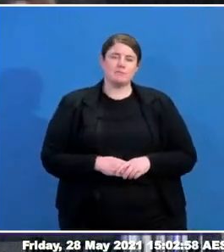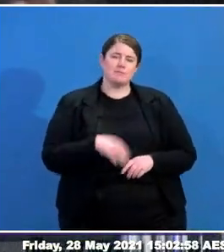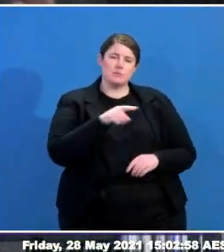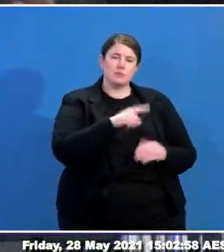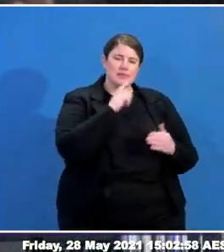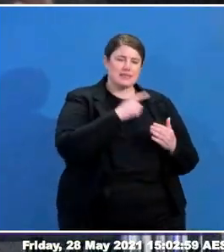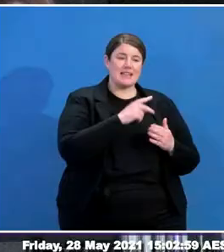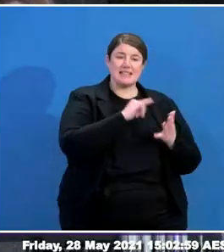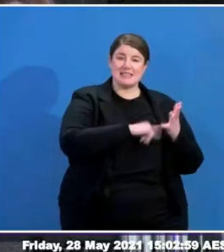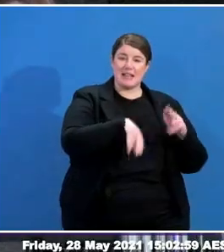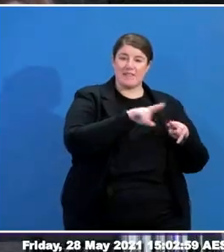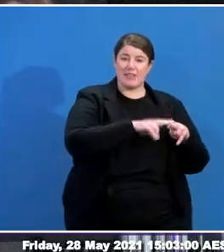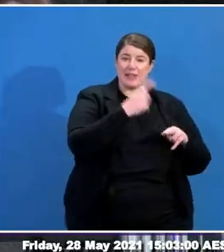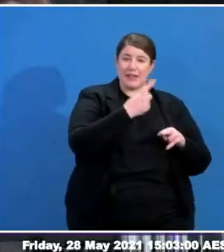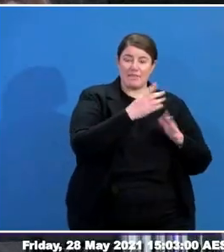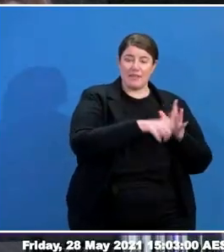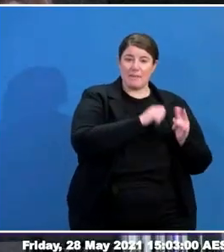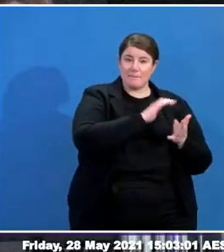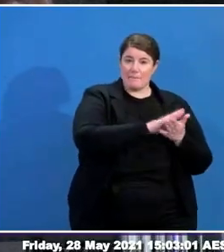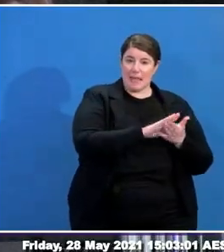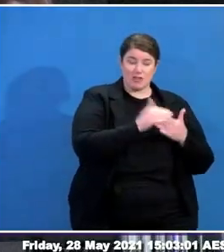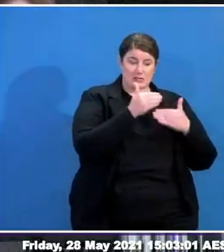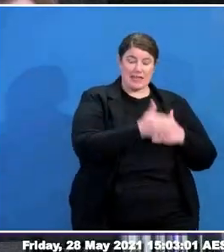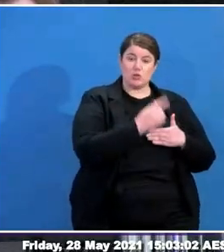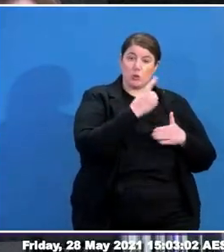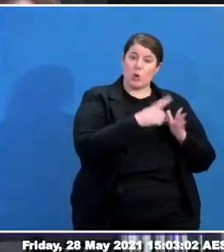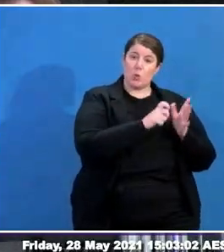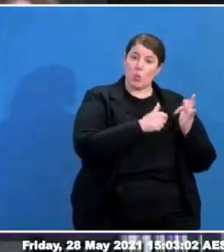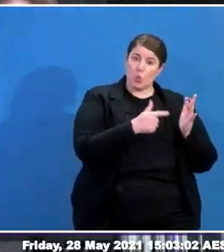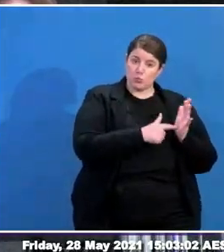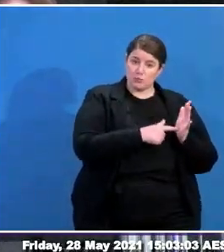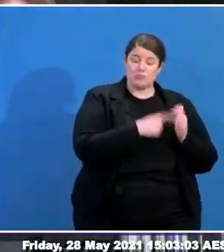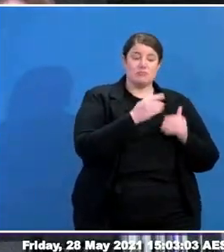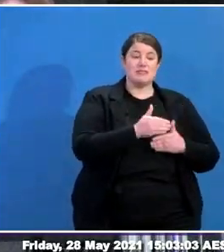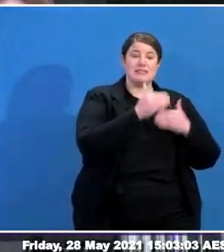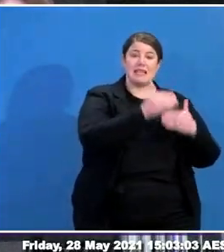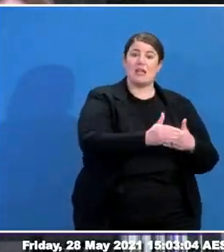was conducted on 11 March 2019 and a stage two audit was conducted between